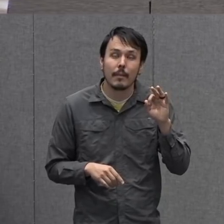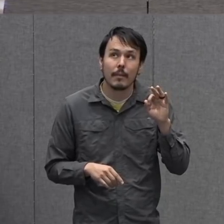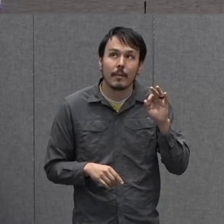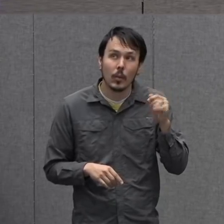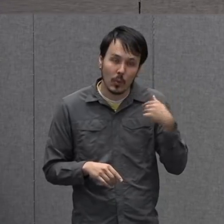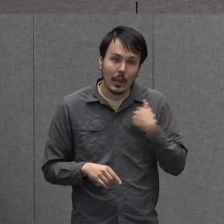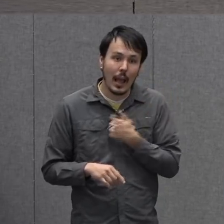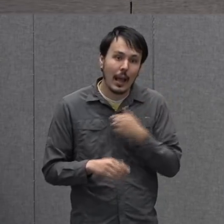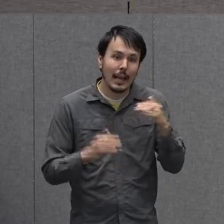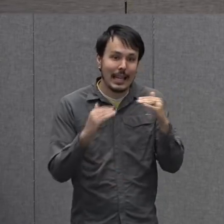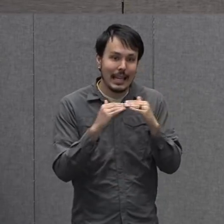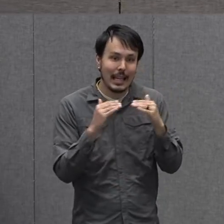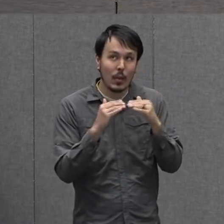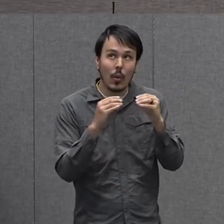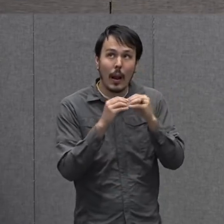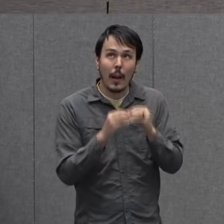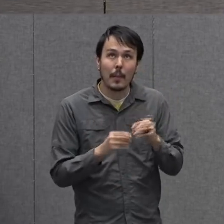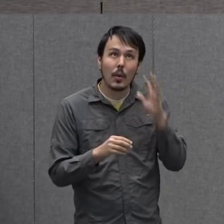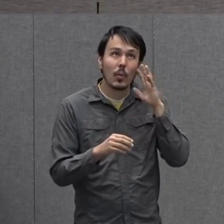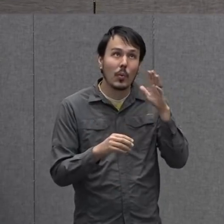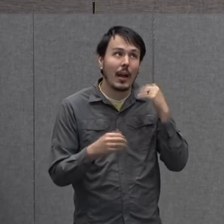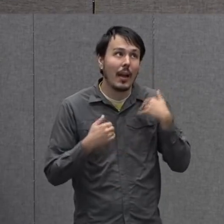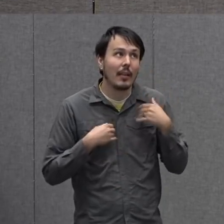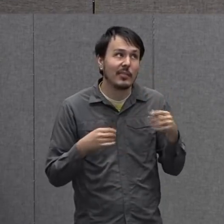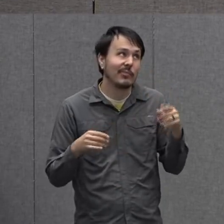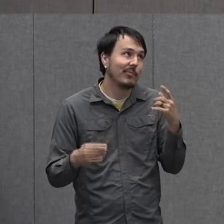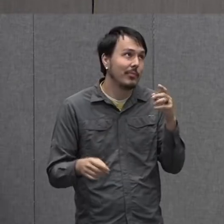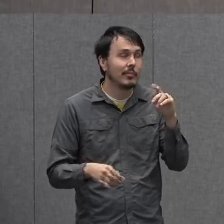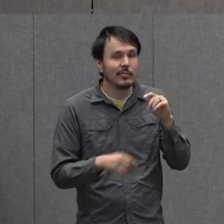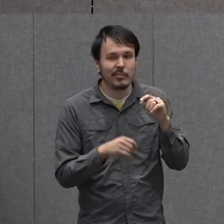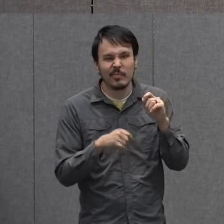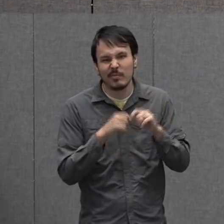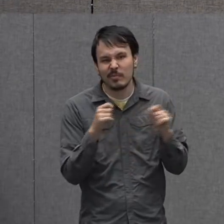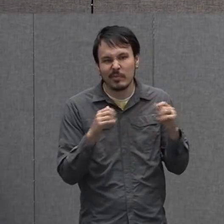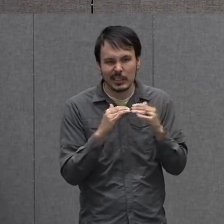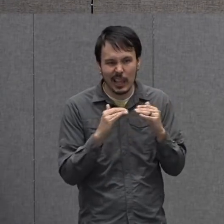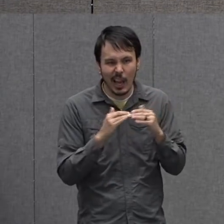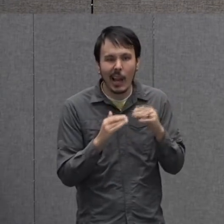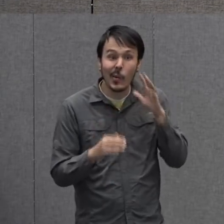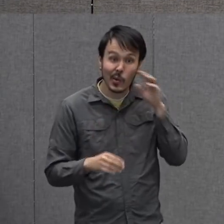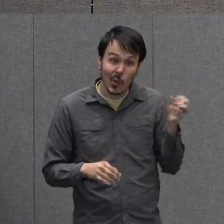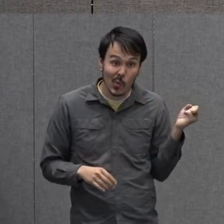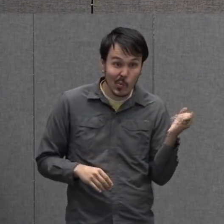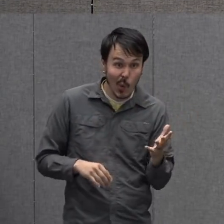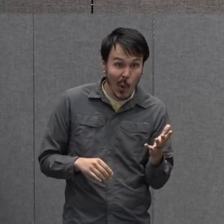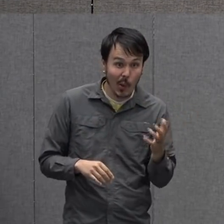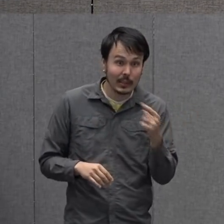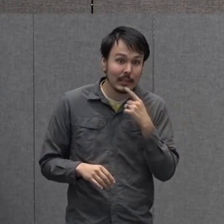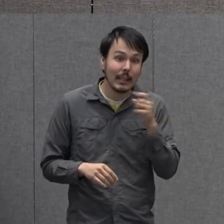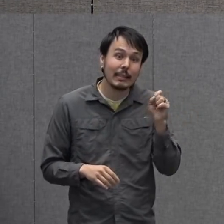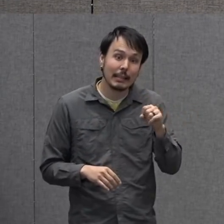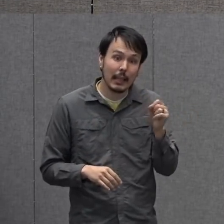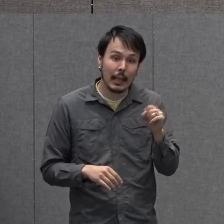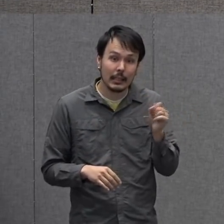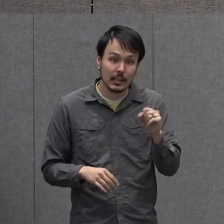and we kinda ended up at crossroads, we were at a tie. We could roll that dice to say, in that case, she would have the O